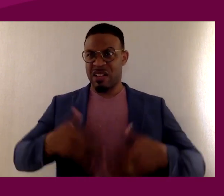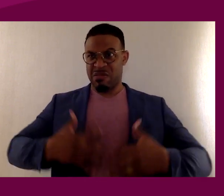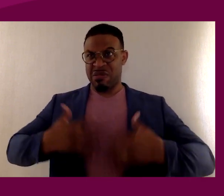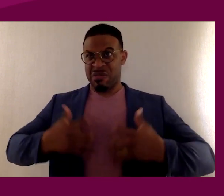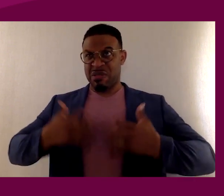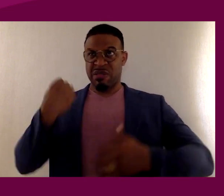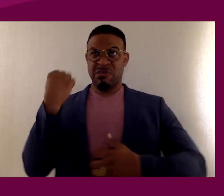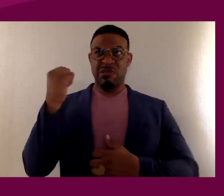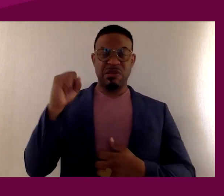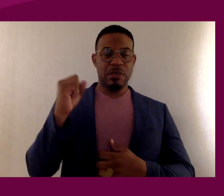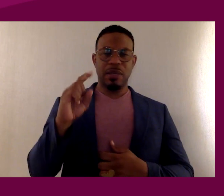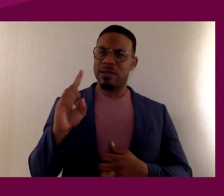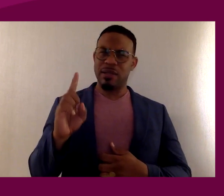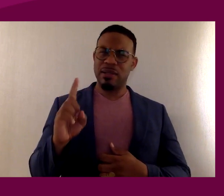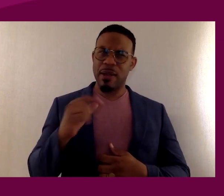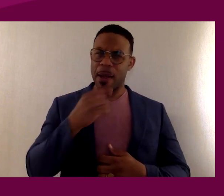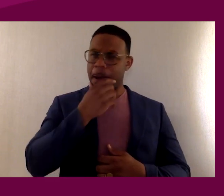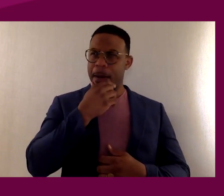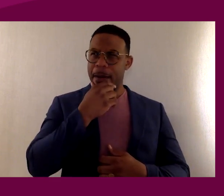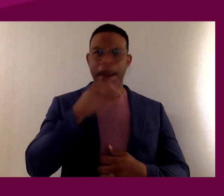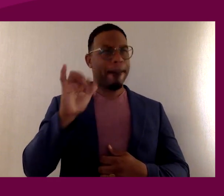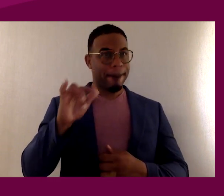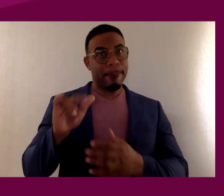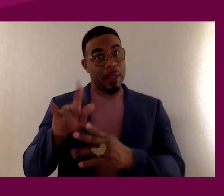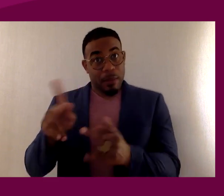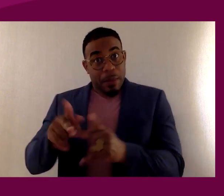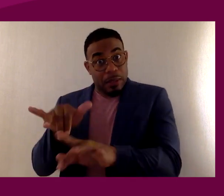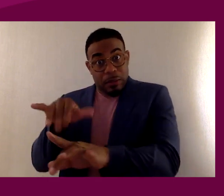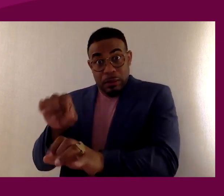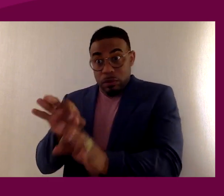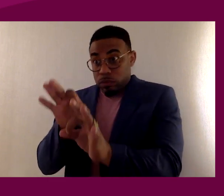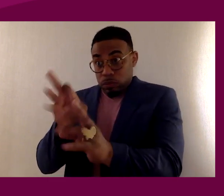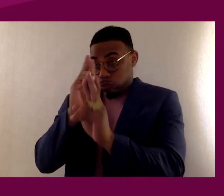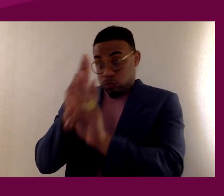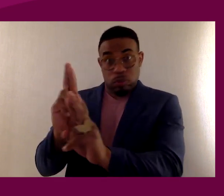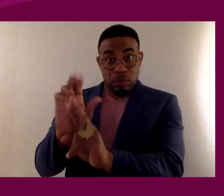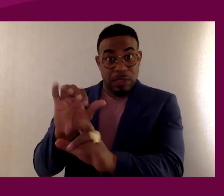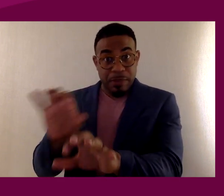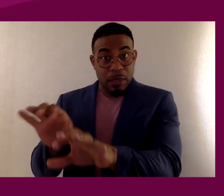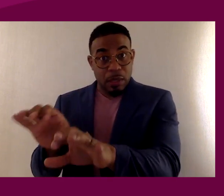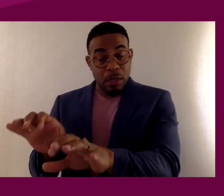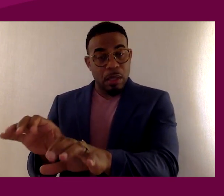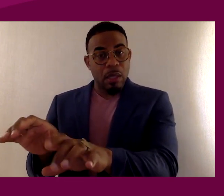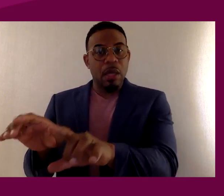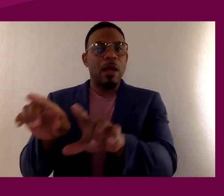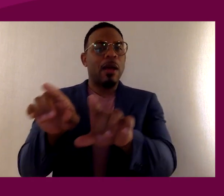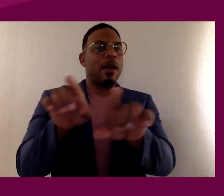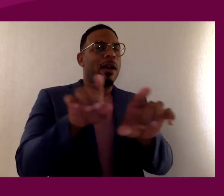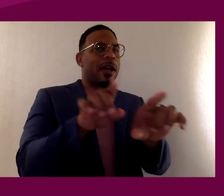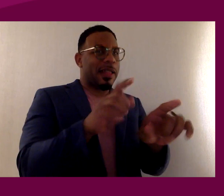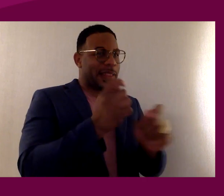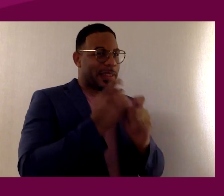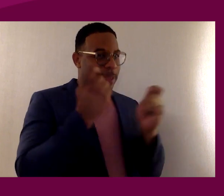that you have to be angry, you have to protest. That has its place that needs to be done,